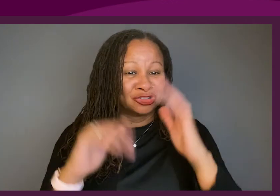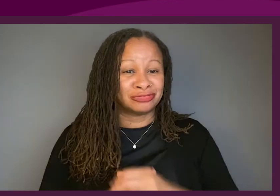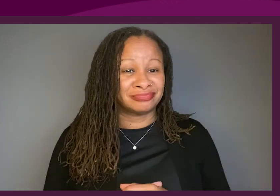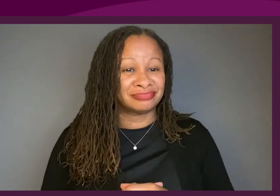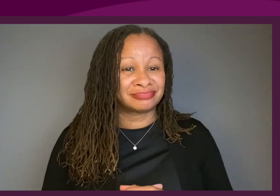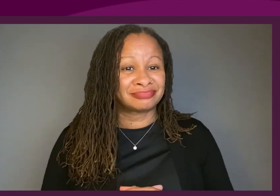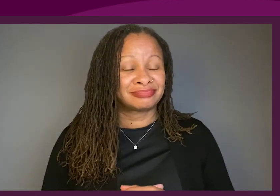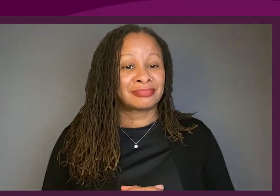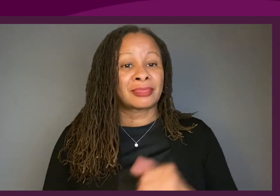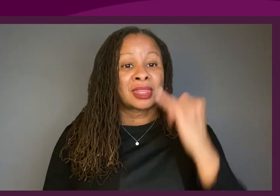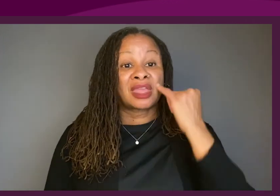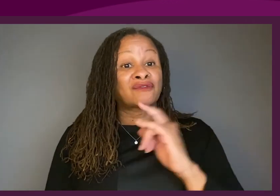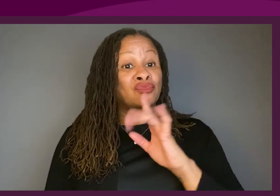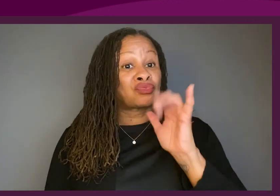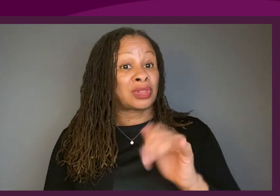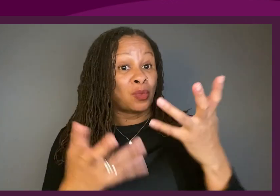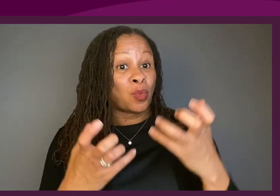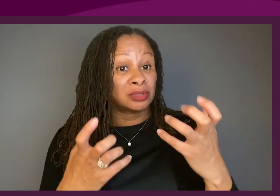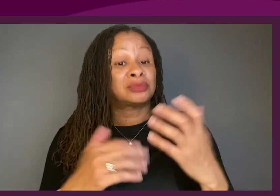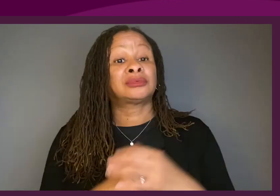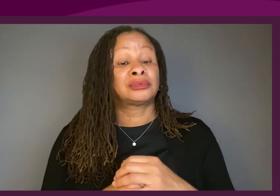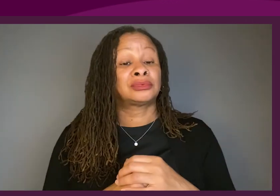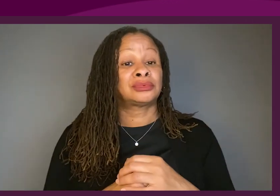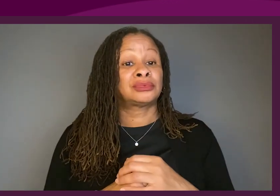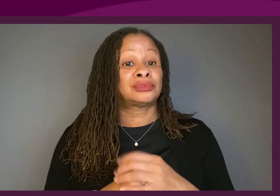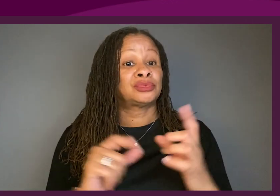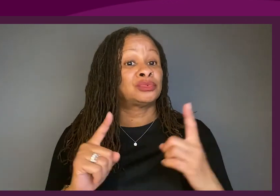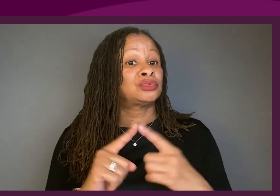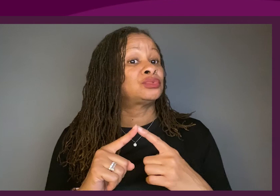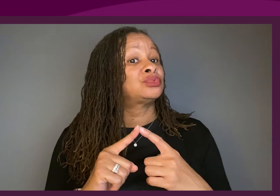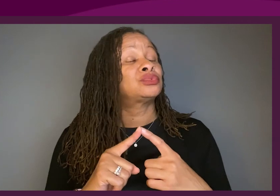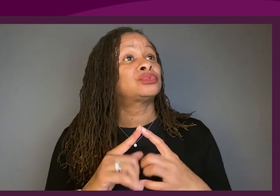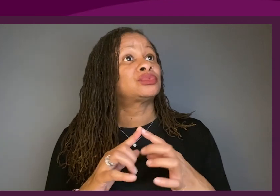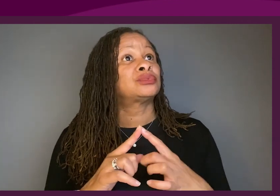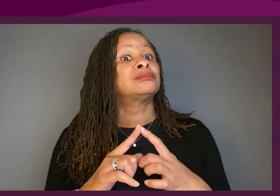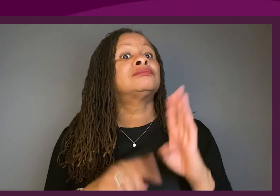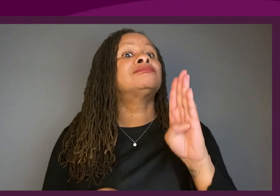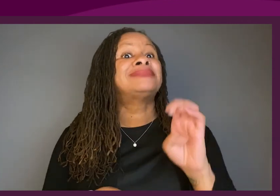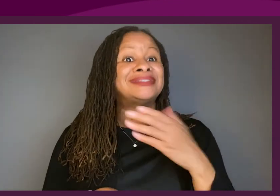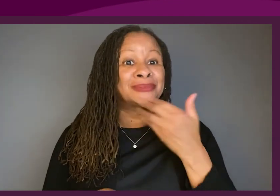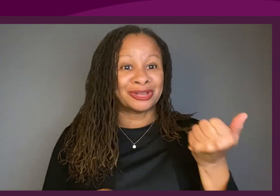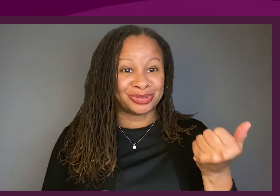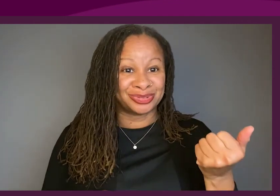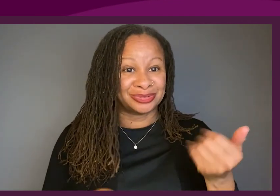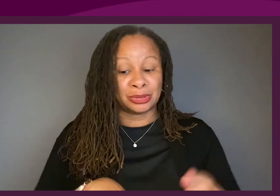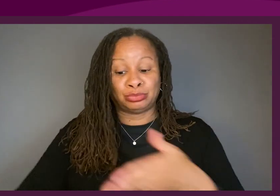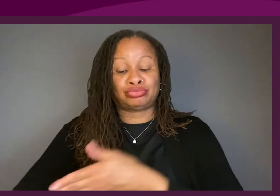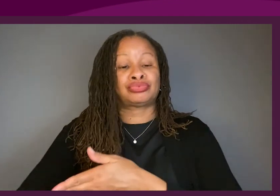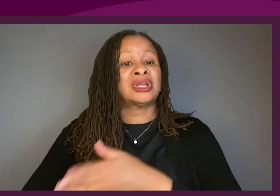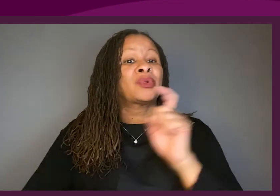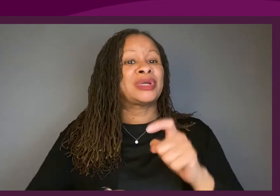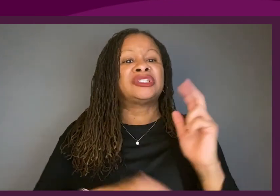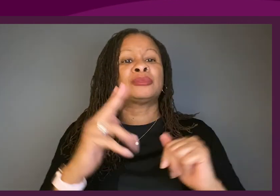in ways in which disabled people are...